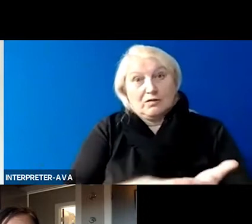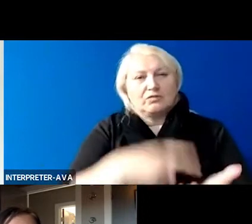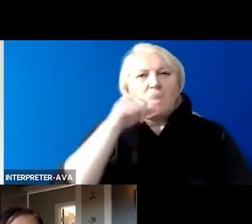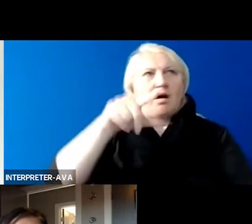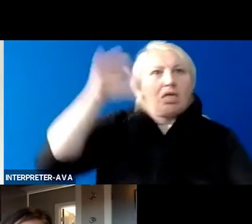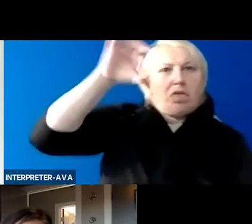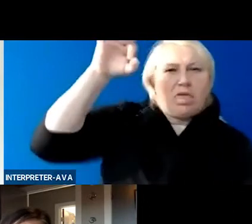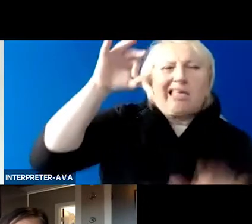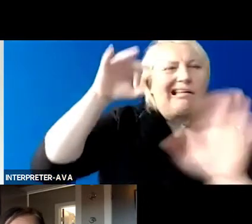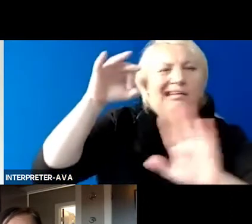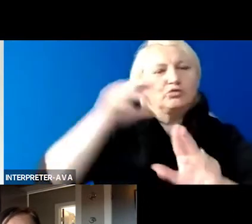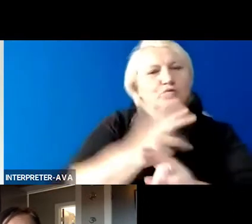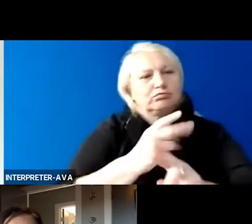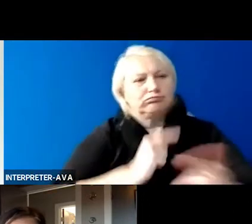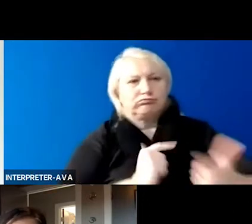Use yes/and, and both/and;